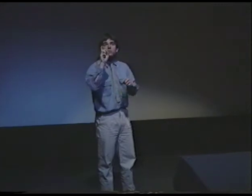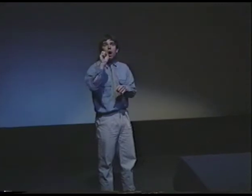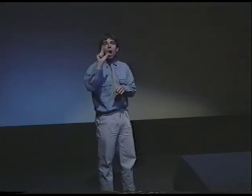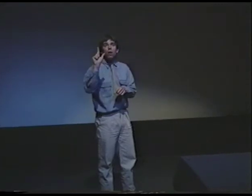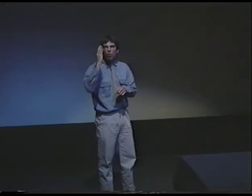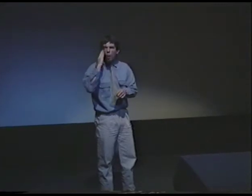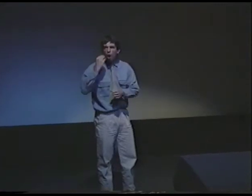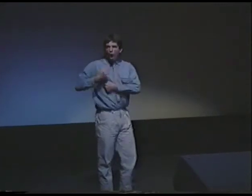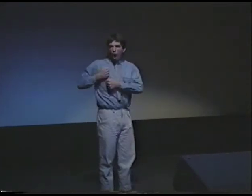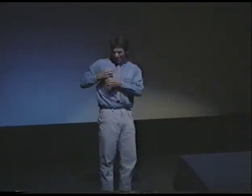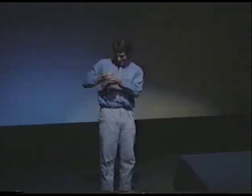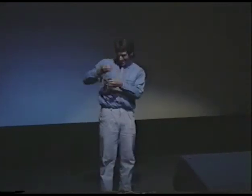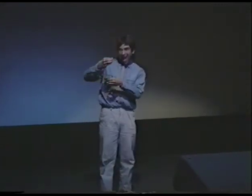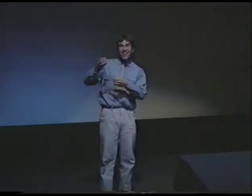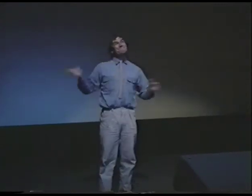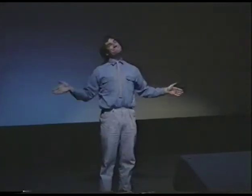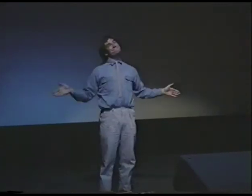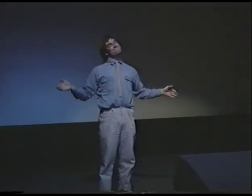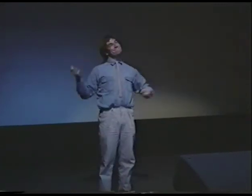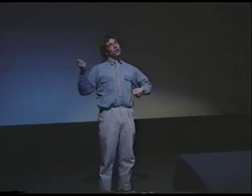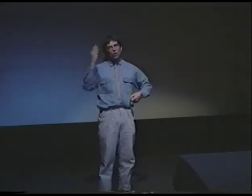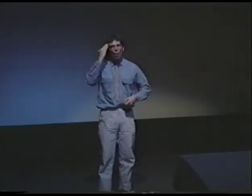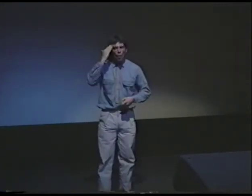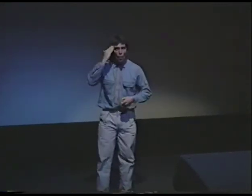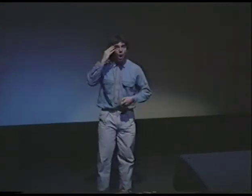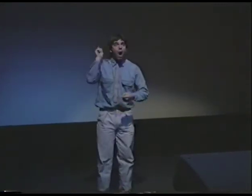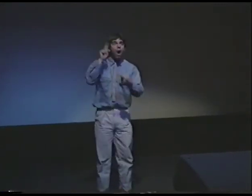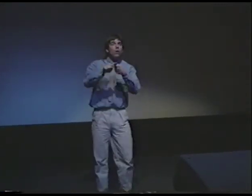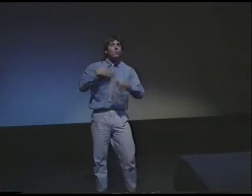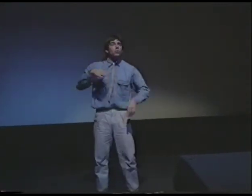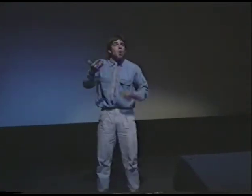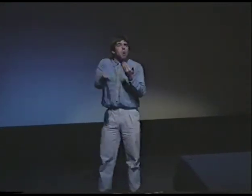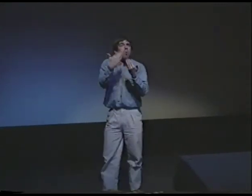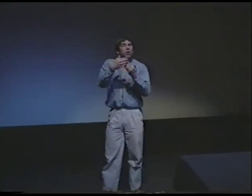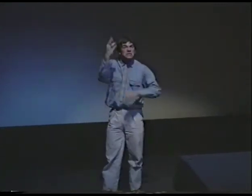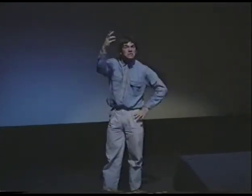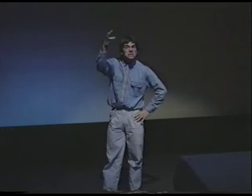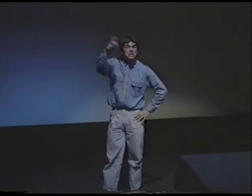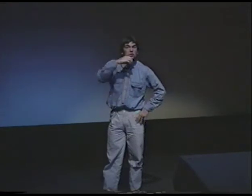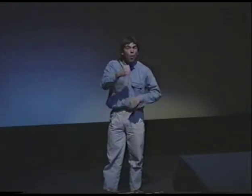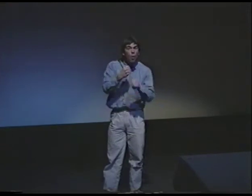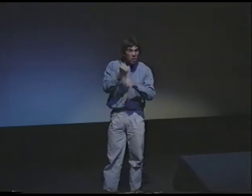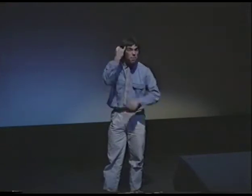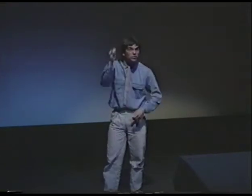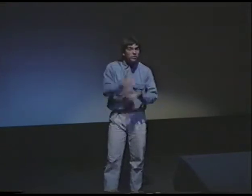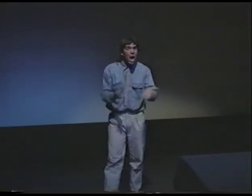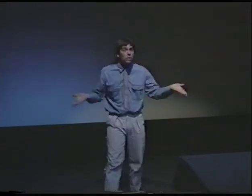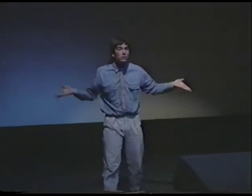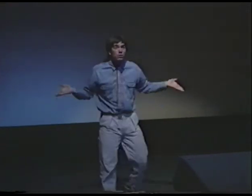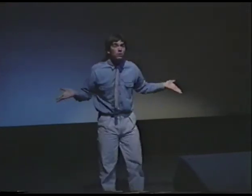So I didn't stop playing with my GI Joe Army doll until I was almost 16 years old.